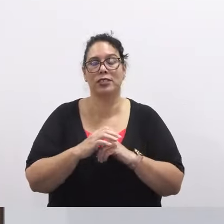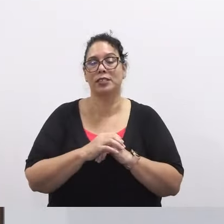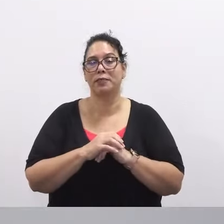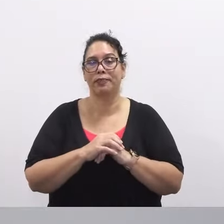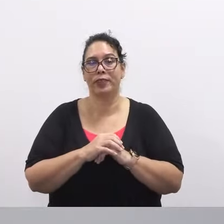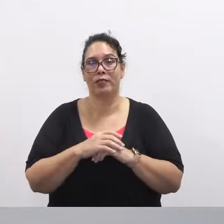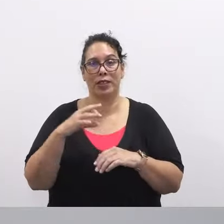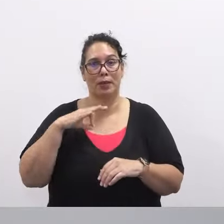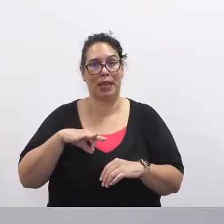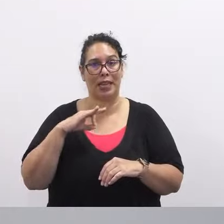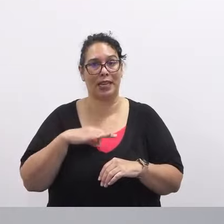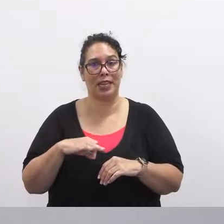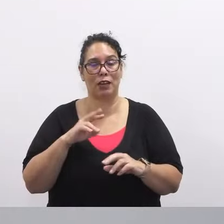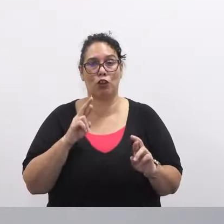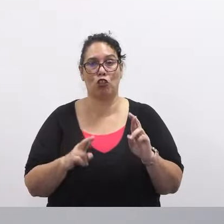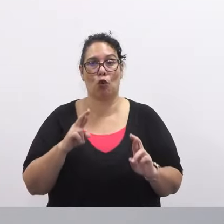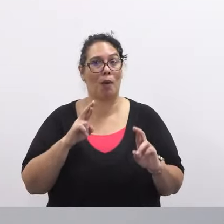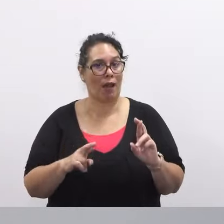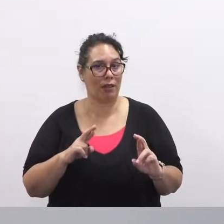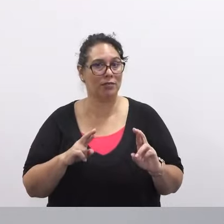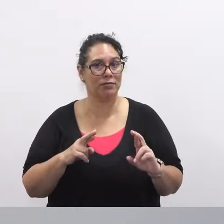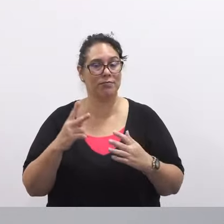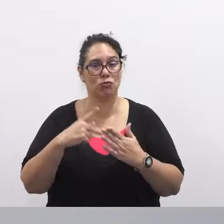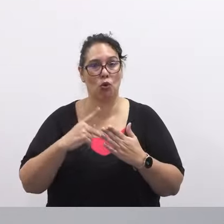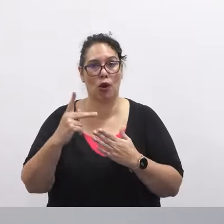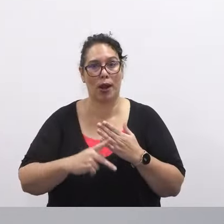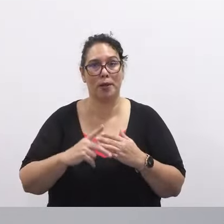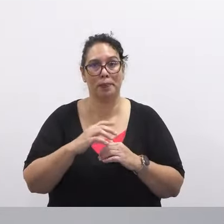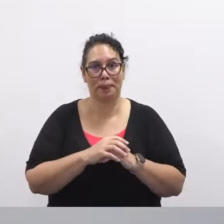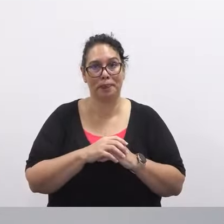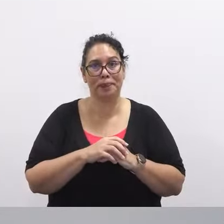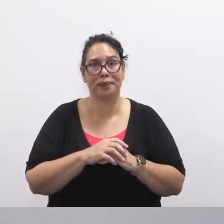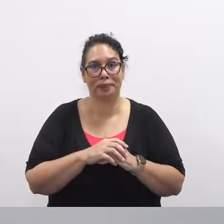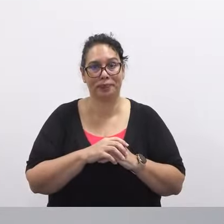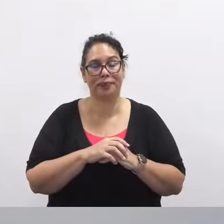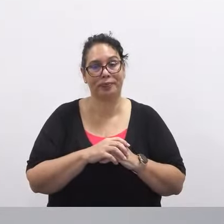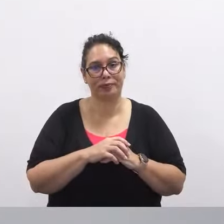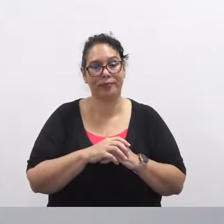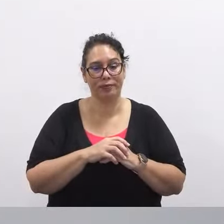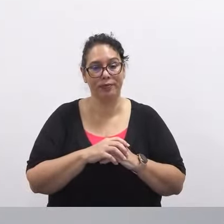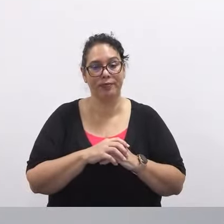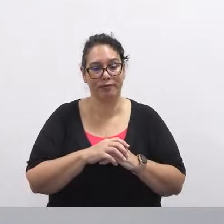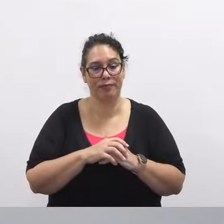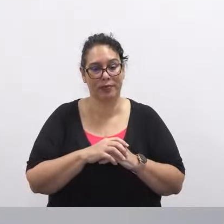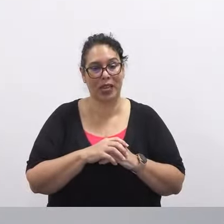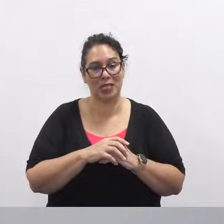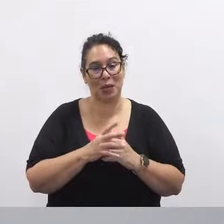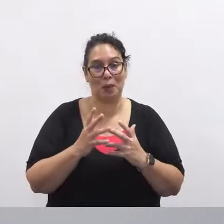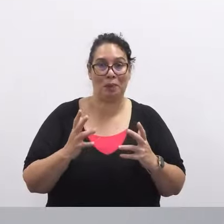for the benefit of the robotics program. And it popped a couple of buttons on my shirt,